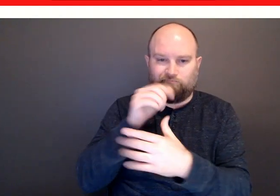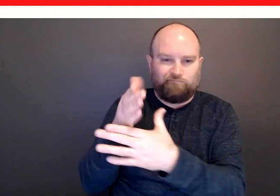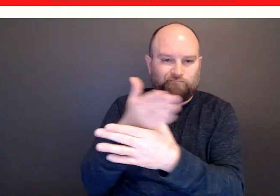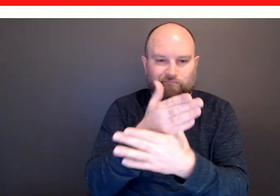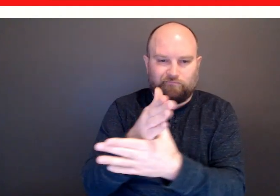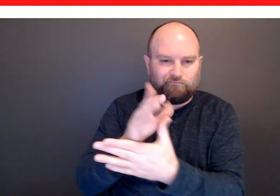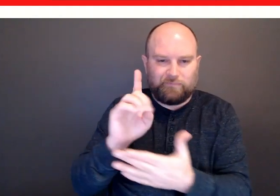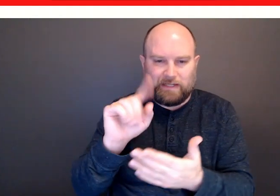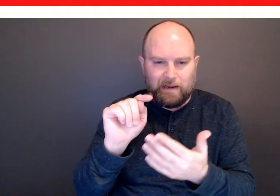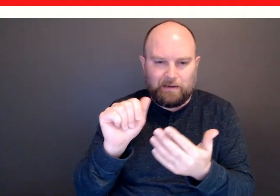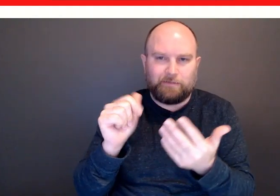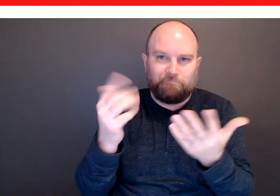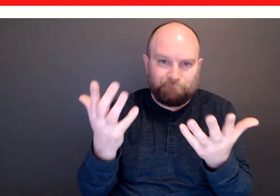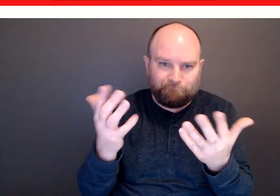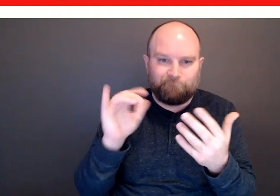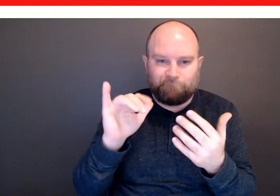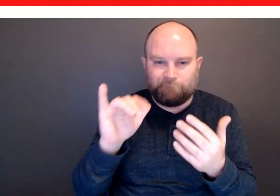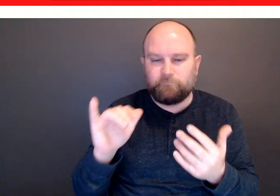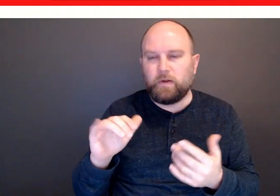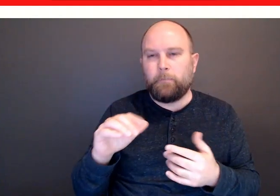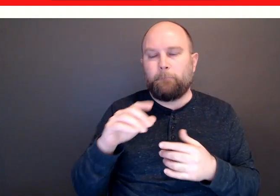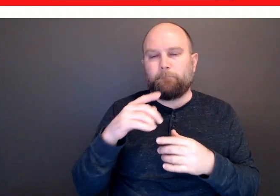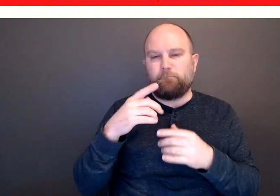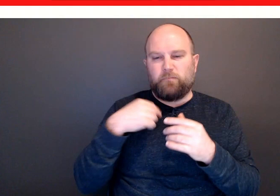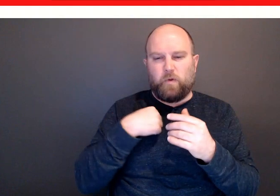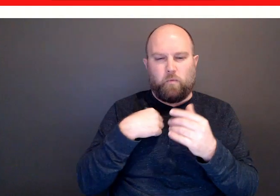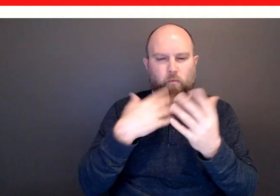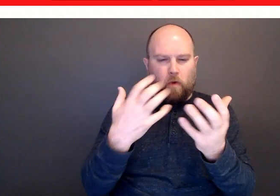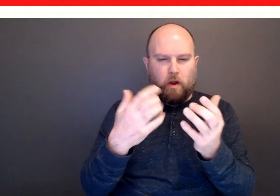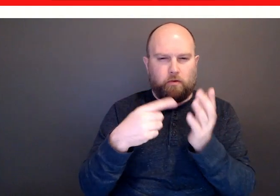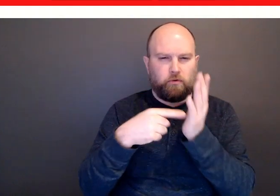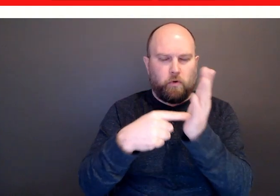Education is responsible for identifying those with vision loss, hearing loss,